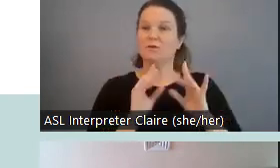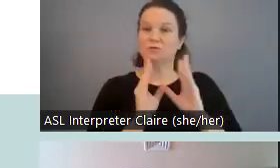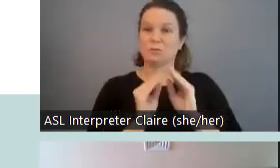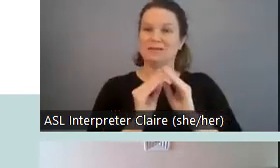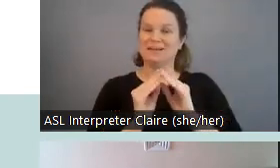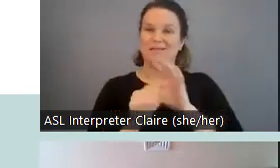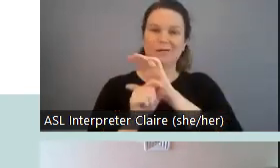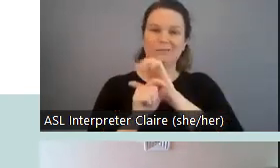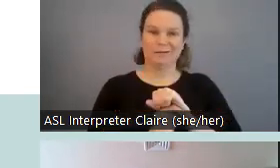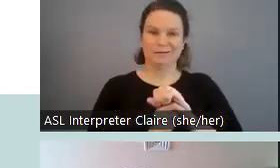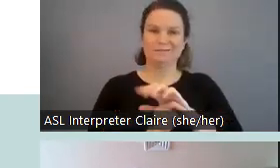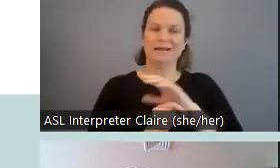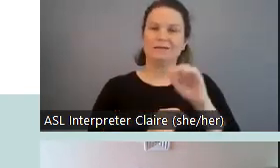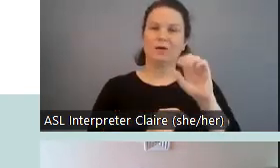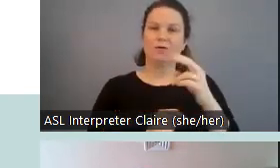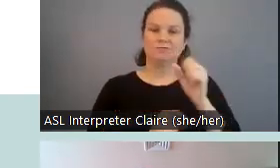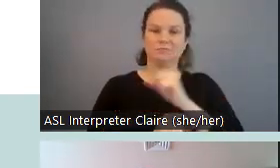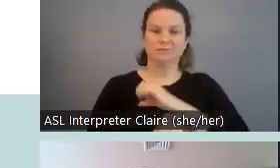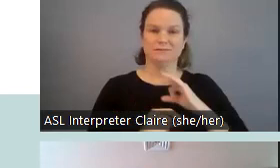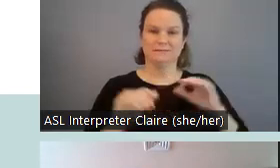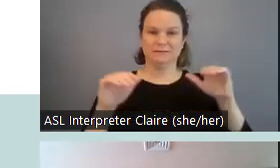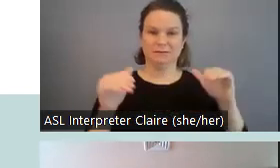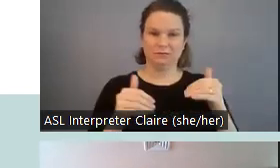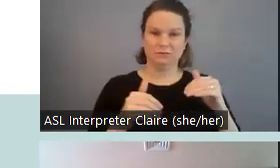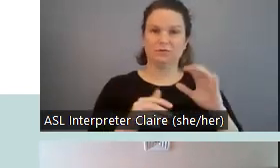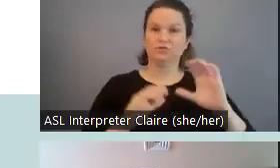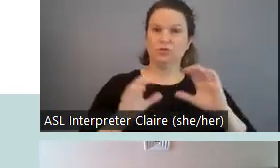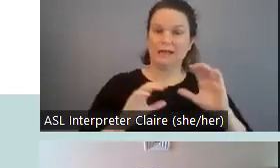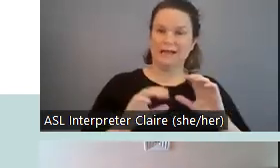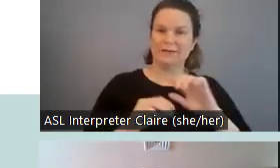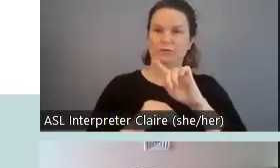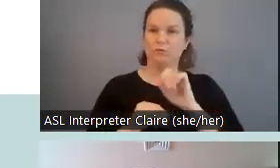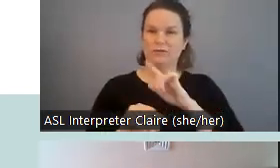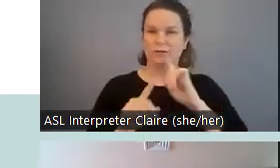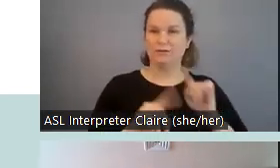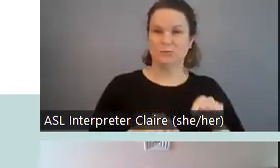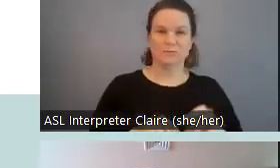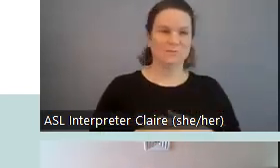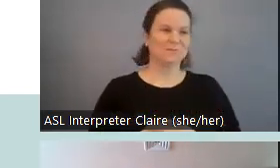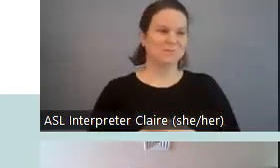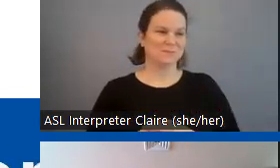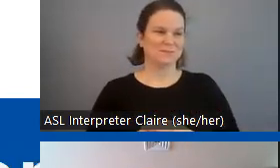staff introductions, as well as chat and Q and A. Next slide please.